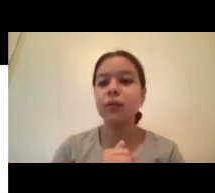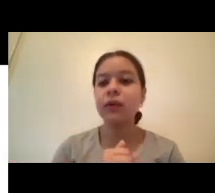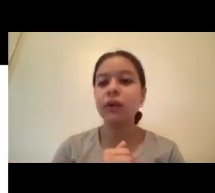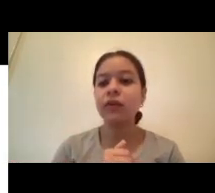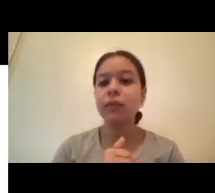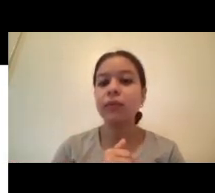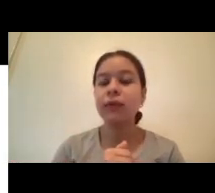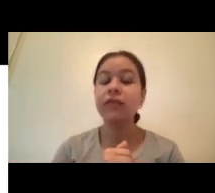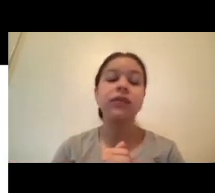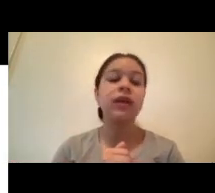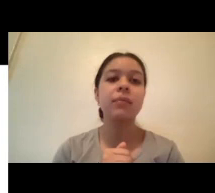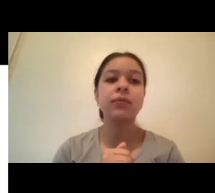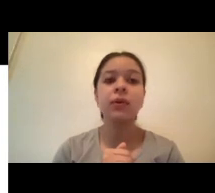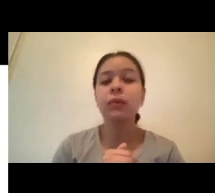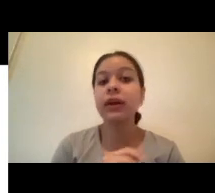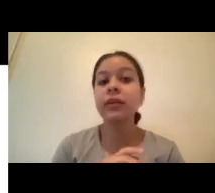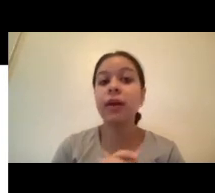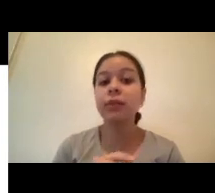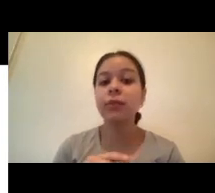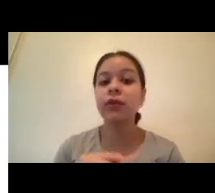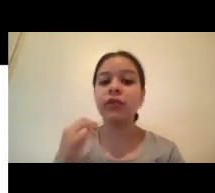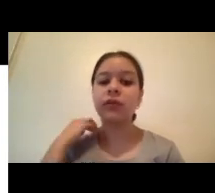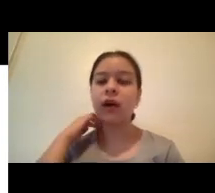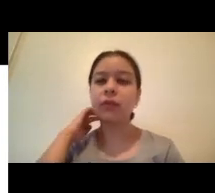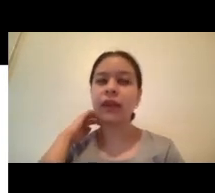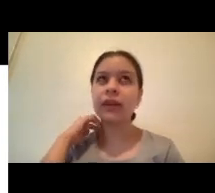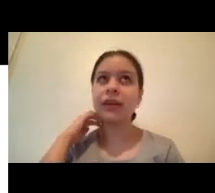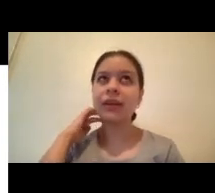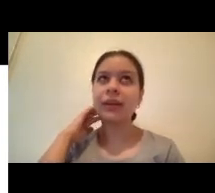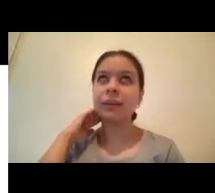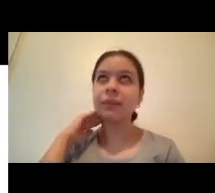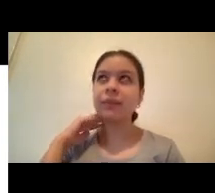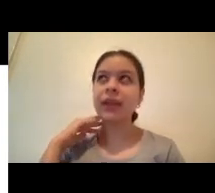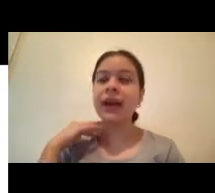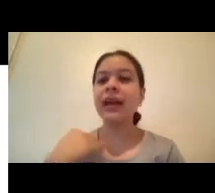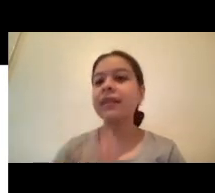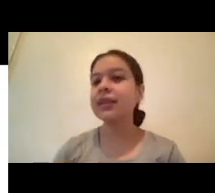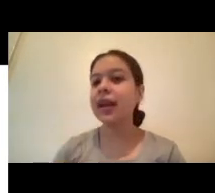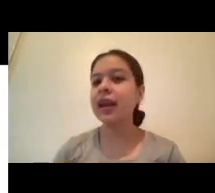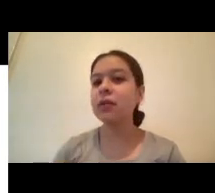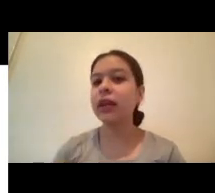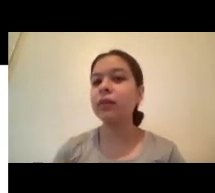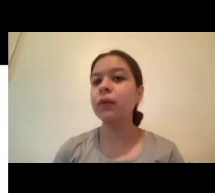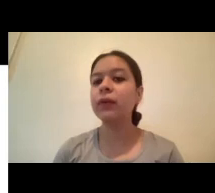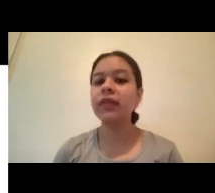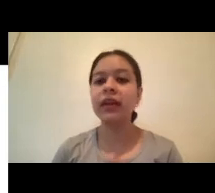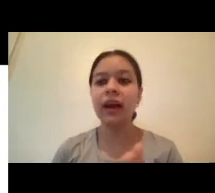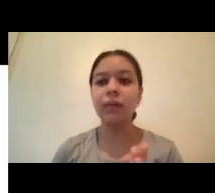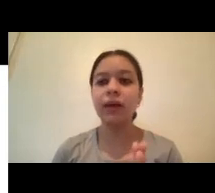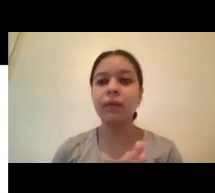what works best for them or what can help them the most. So it's almost like a guessing game on, like what we think can help them